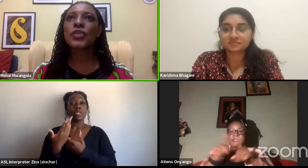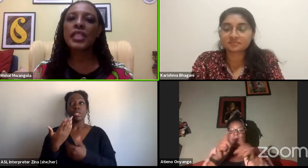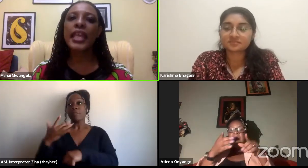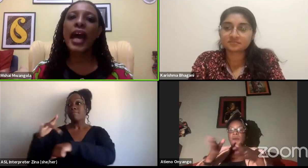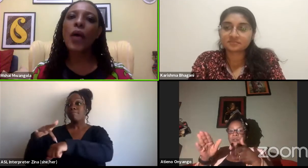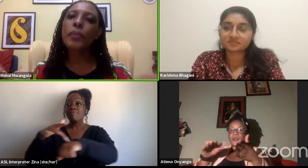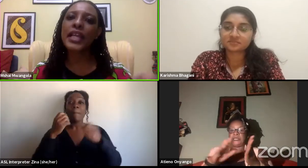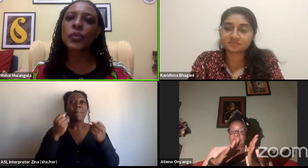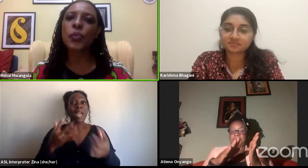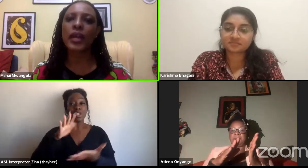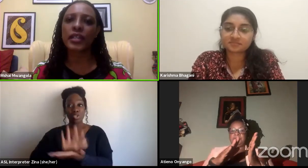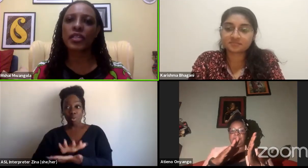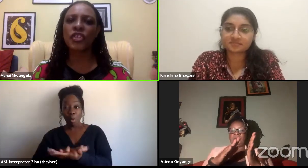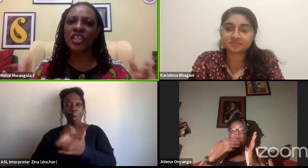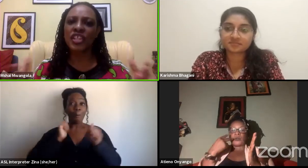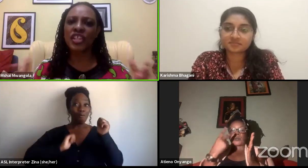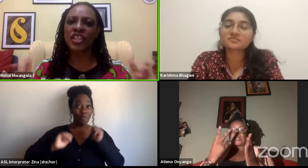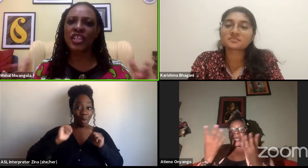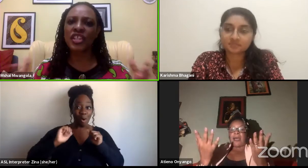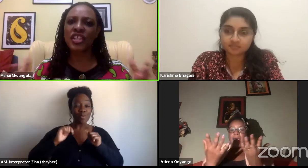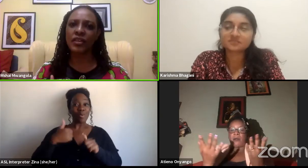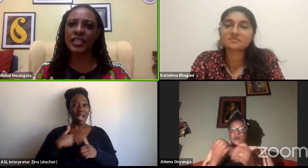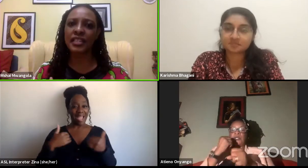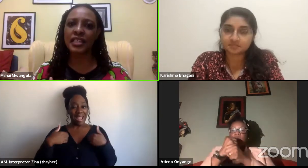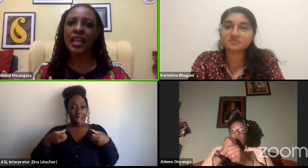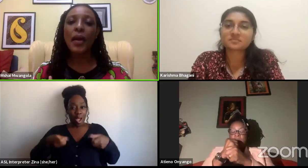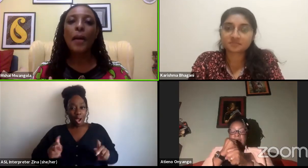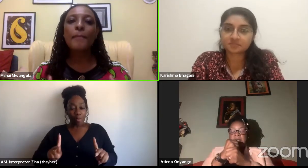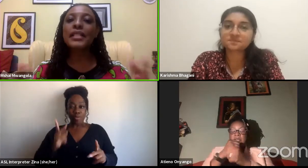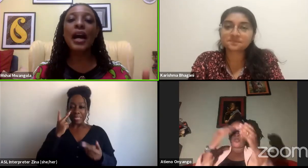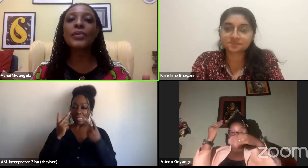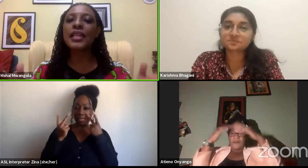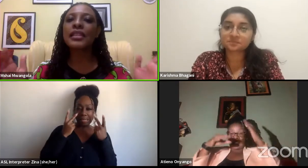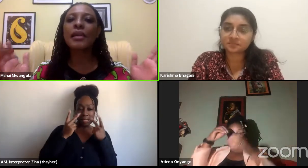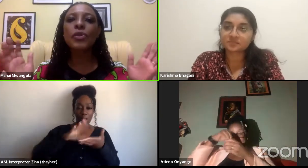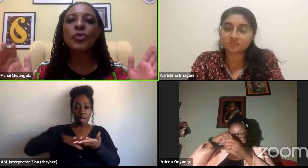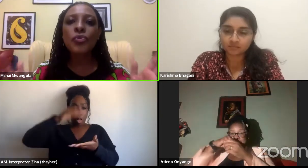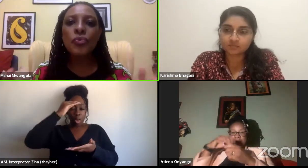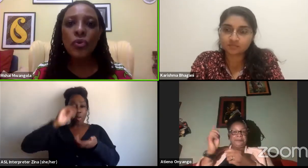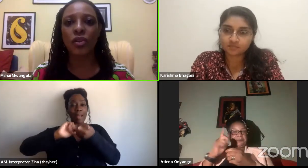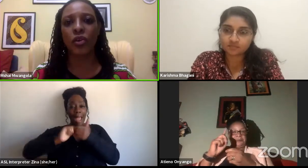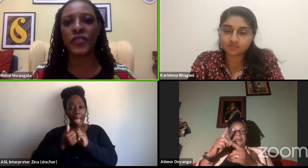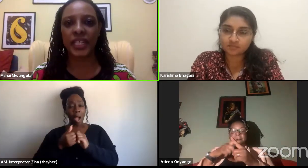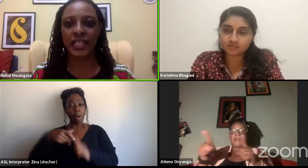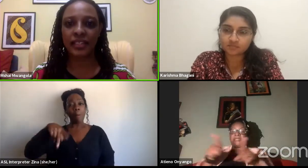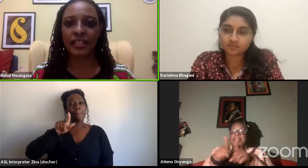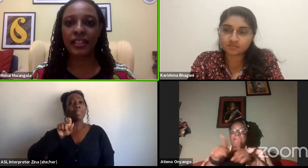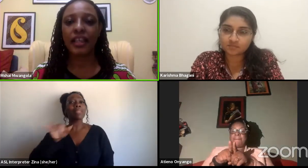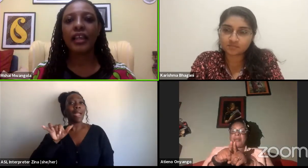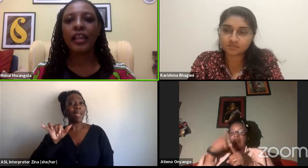to see how plays worked, not just in the university, but out in the most rural of settings.